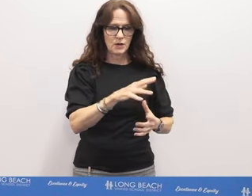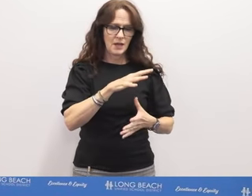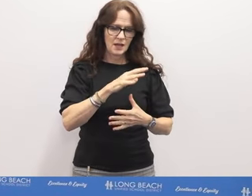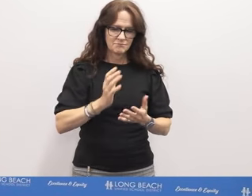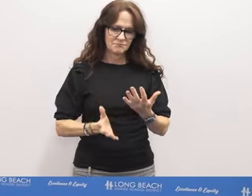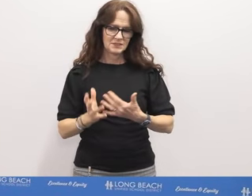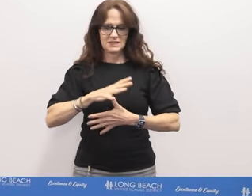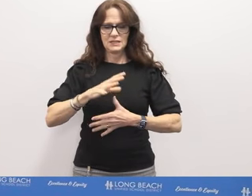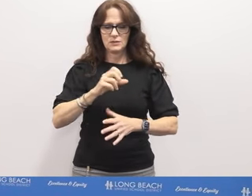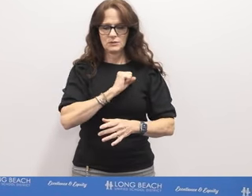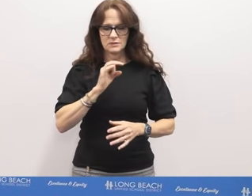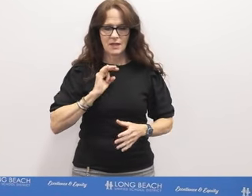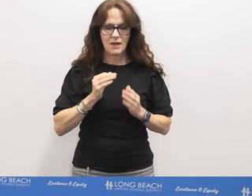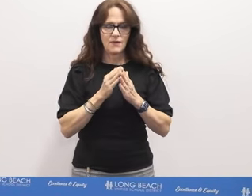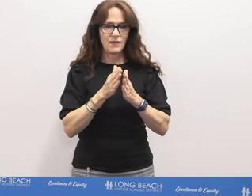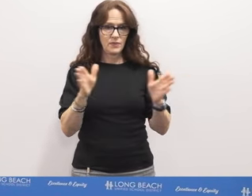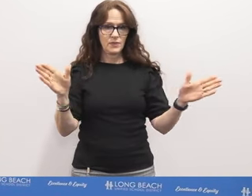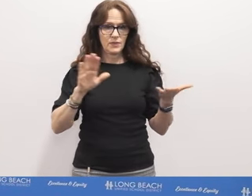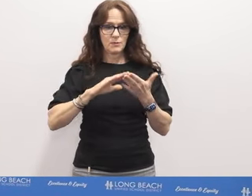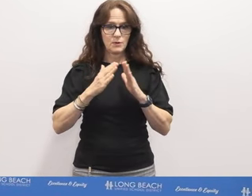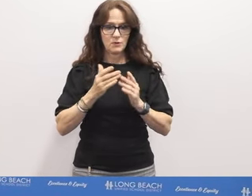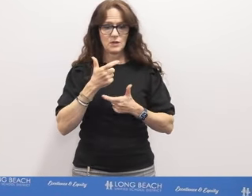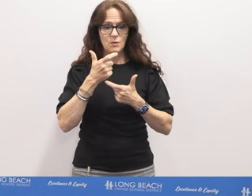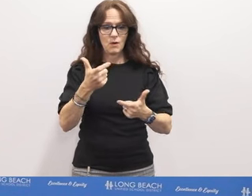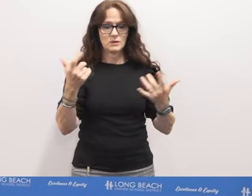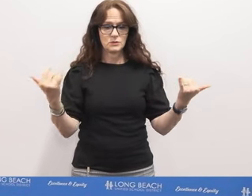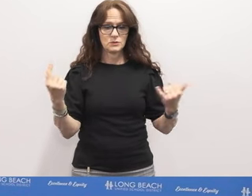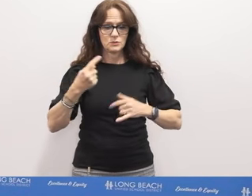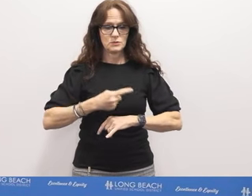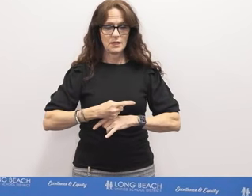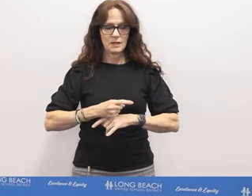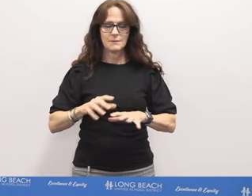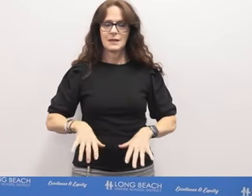and of course a broader LBUSD community that is watching today. And I wanna take this moment to thank my team